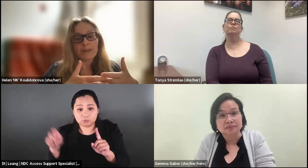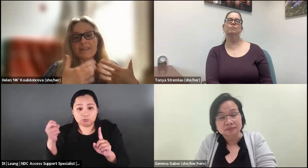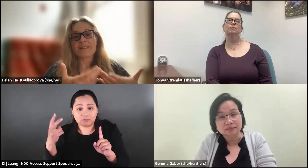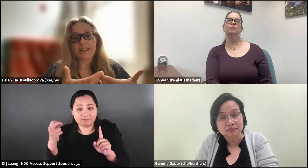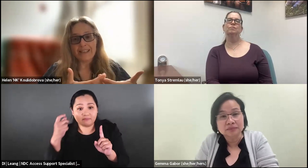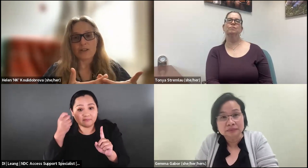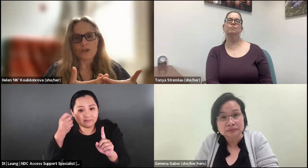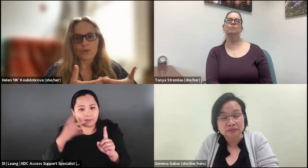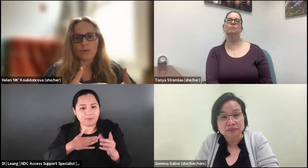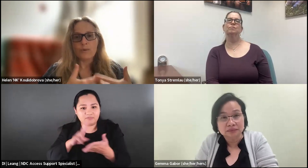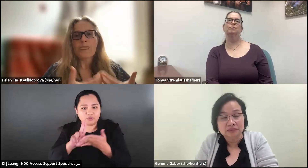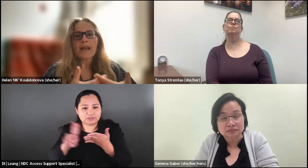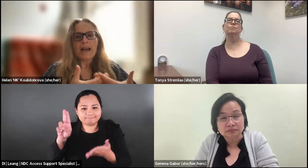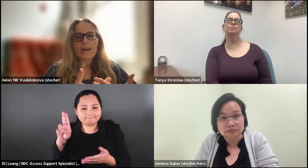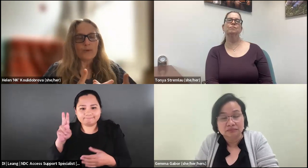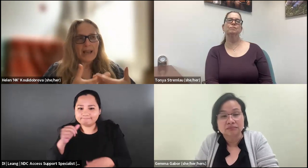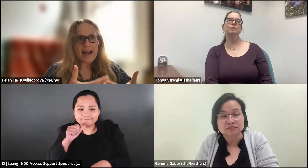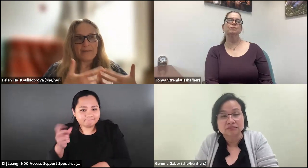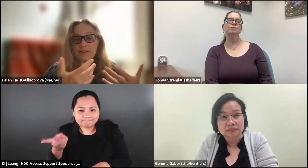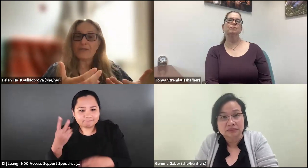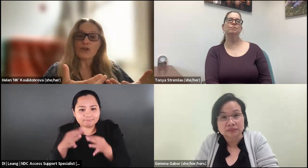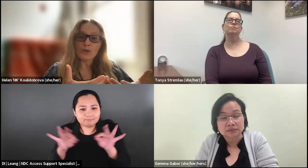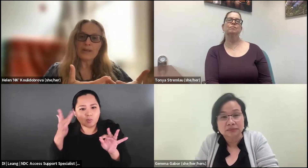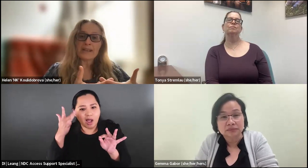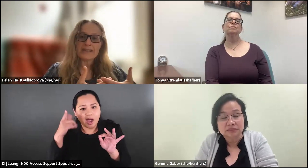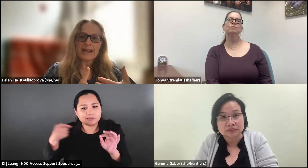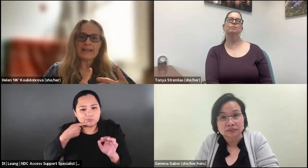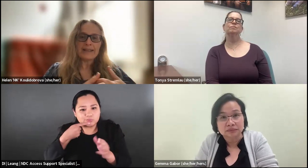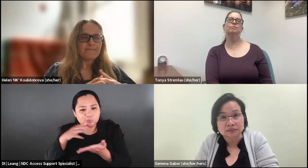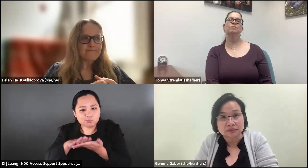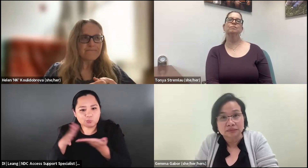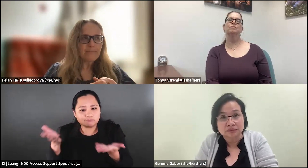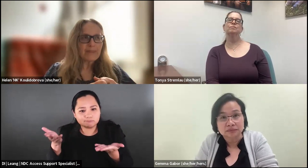because this is a hearing school. And we have deaf students attending it.